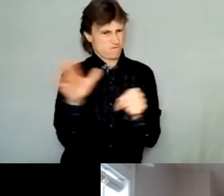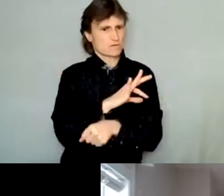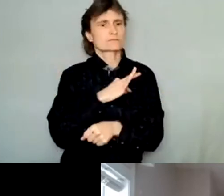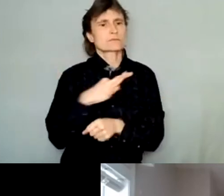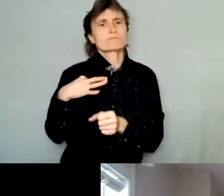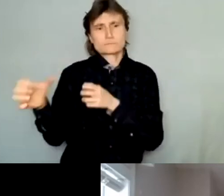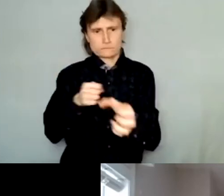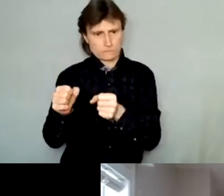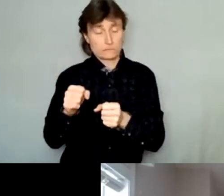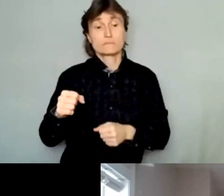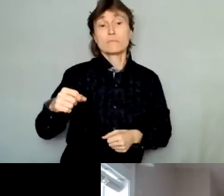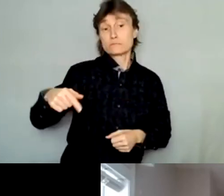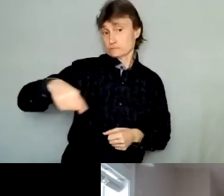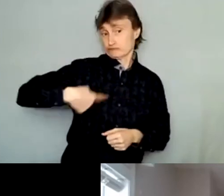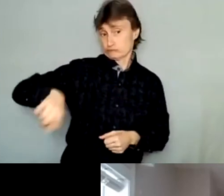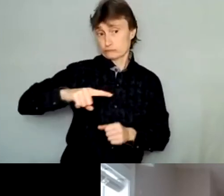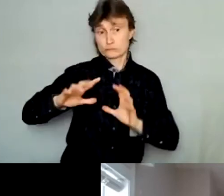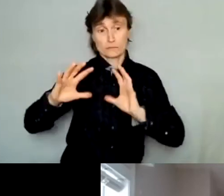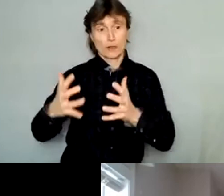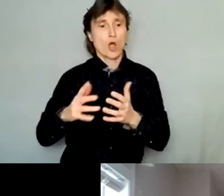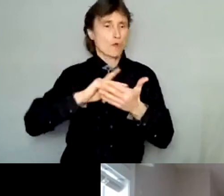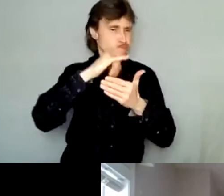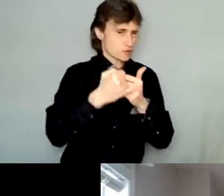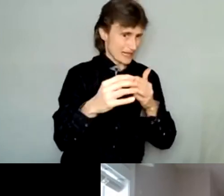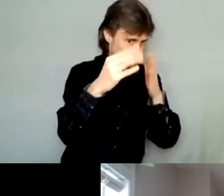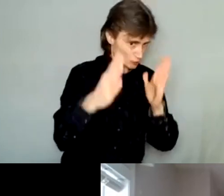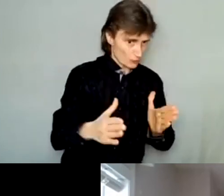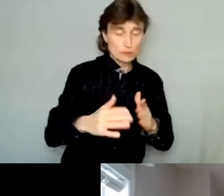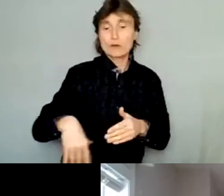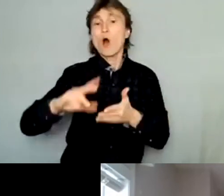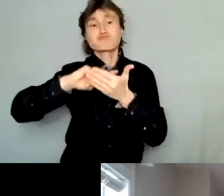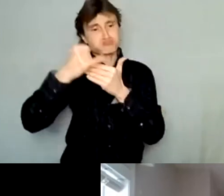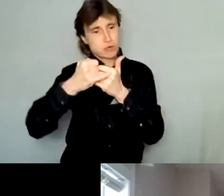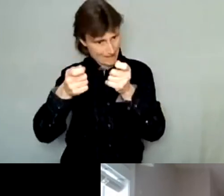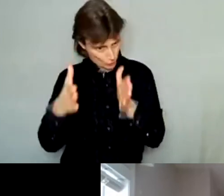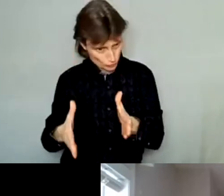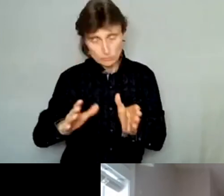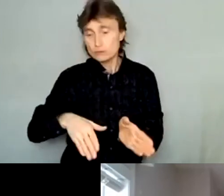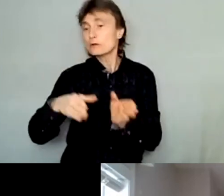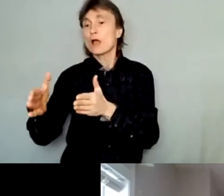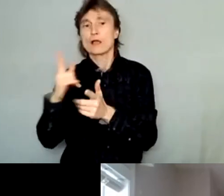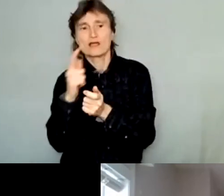We've got a team of project lead, project manager, engagement specialist.